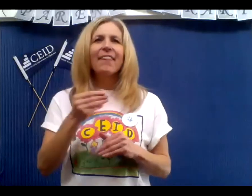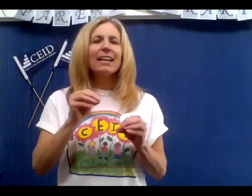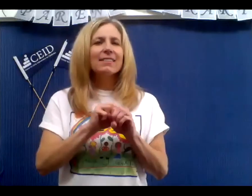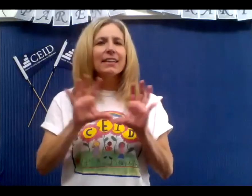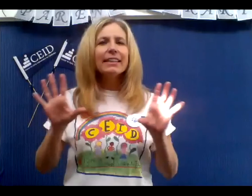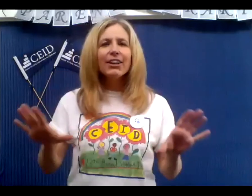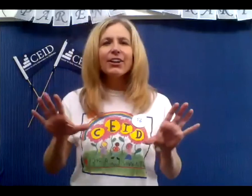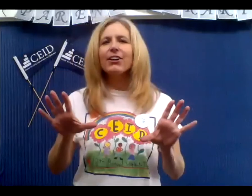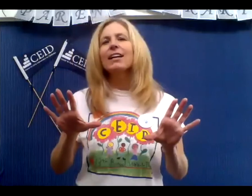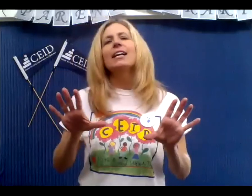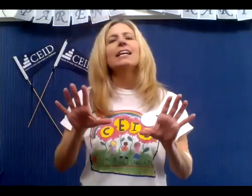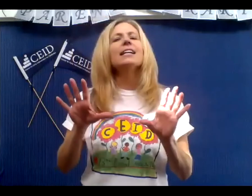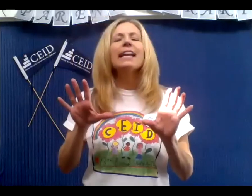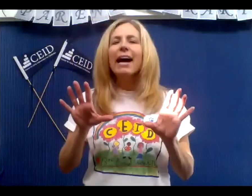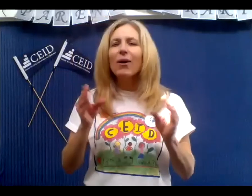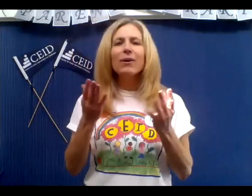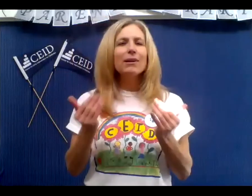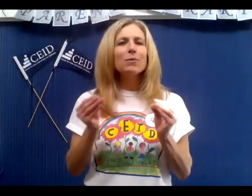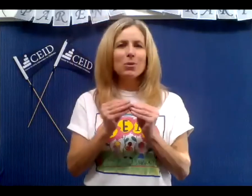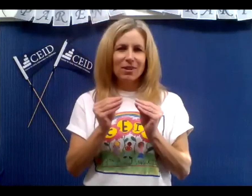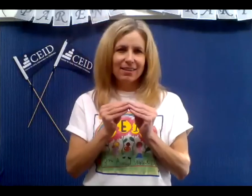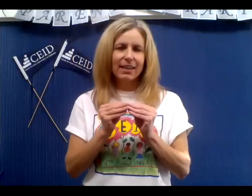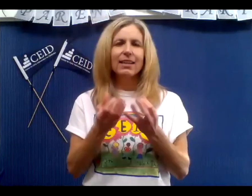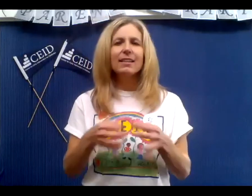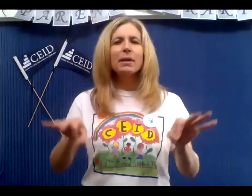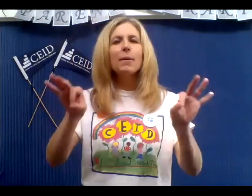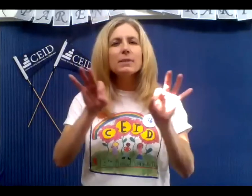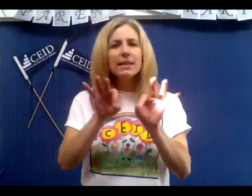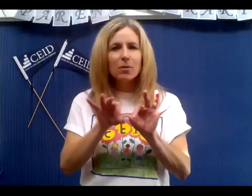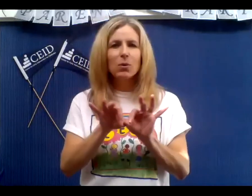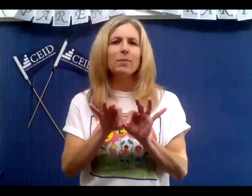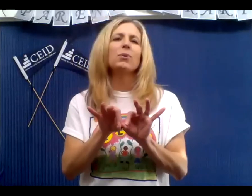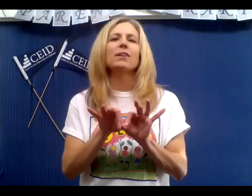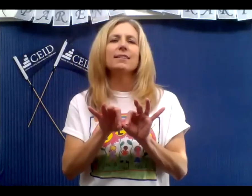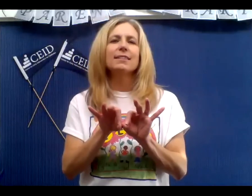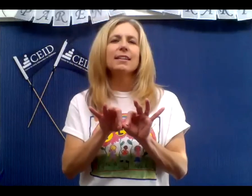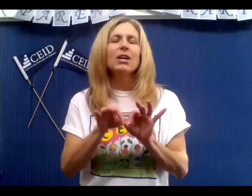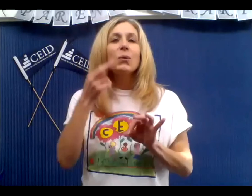And that is clear now even more. And it becomes even more important.